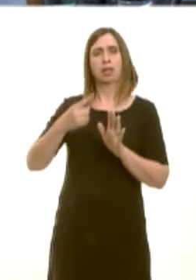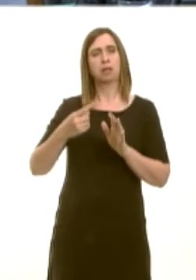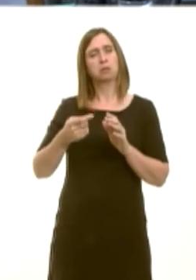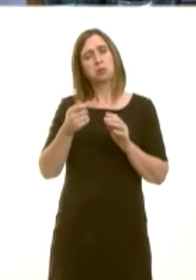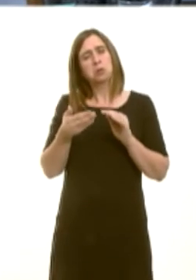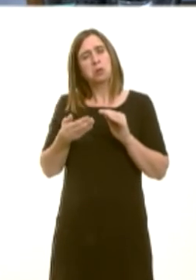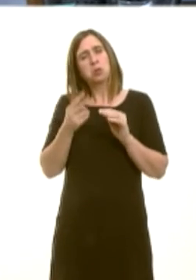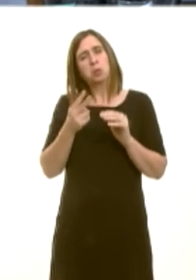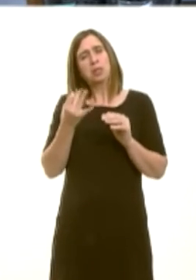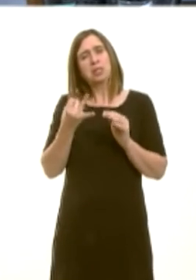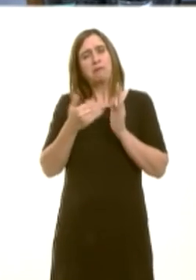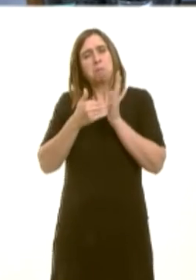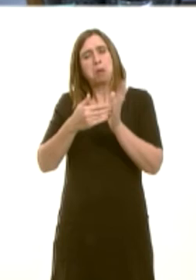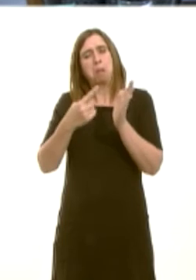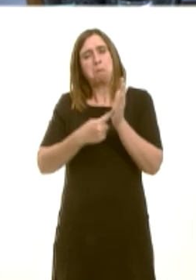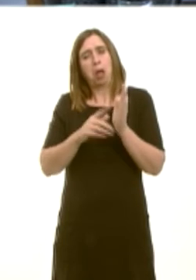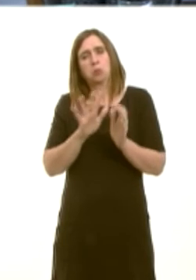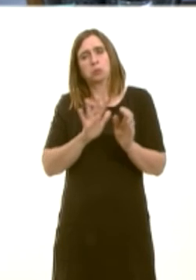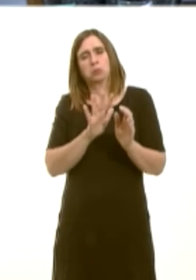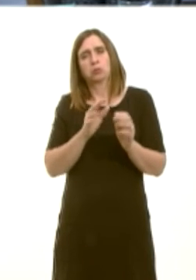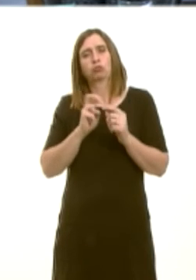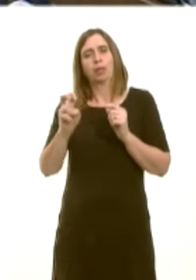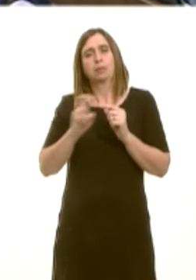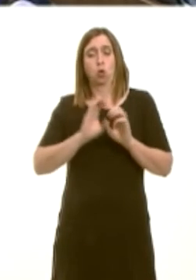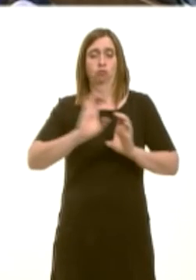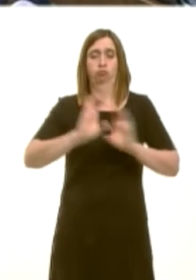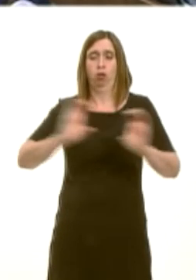£27 million in transport grants to local authorities across Wales.